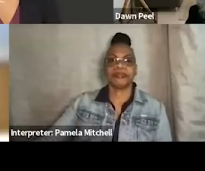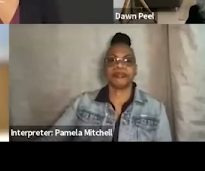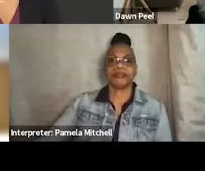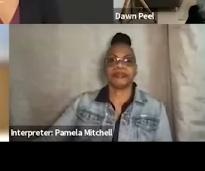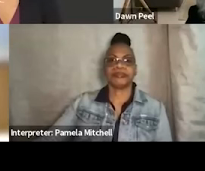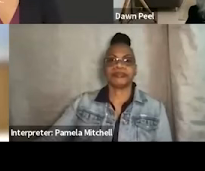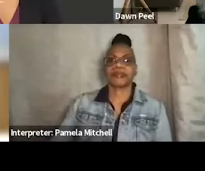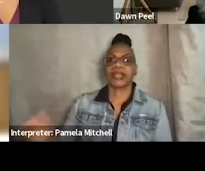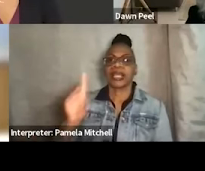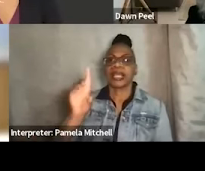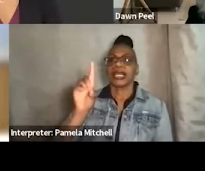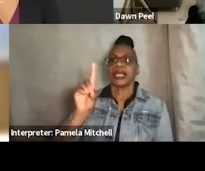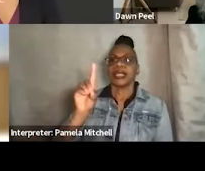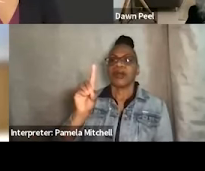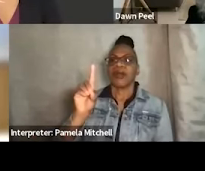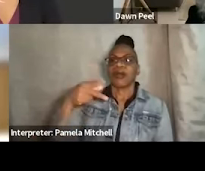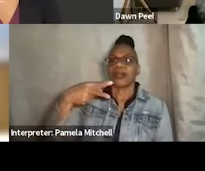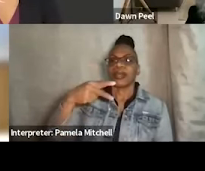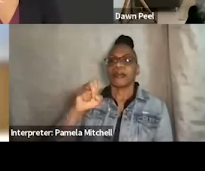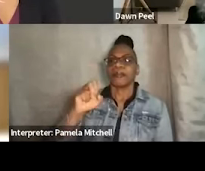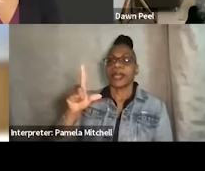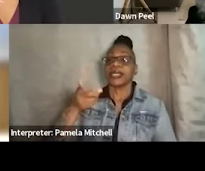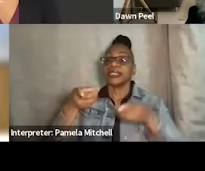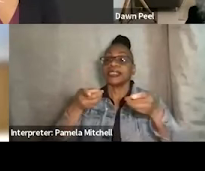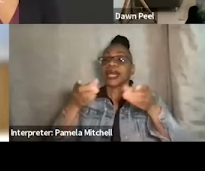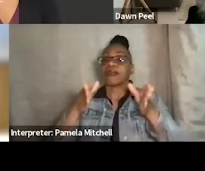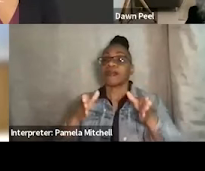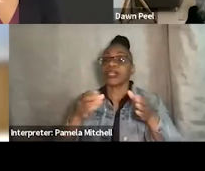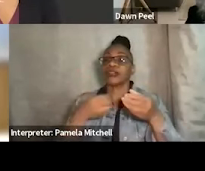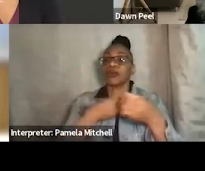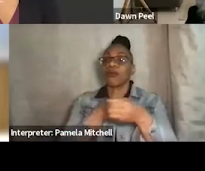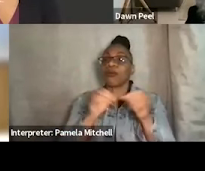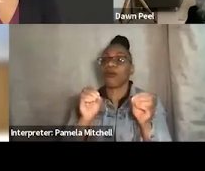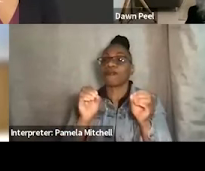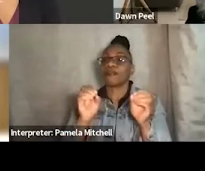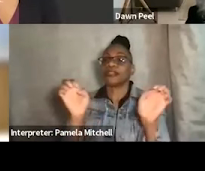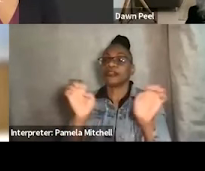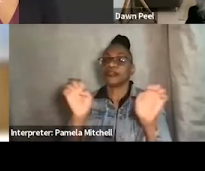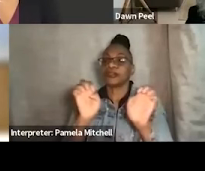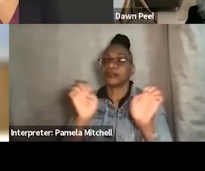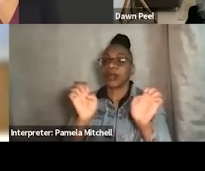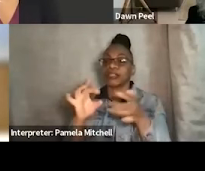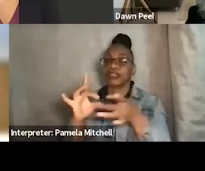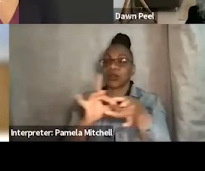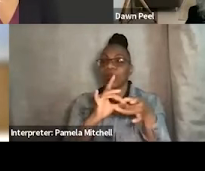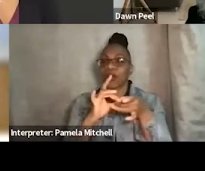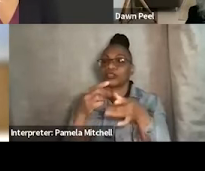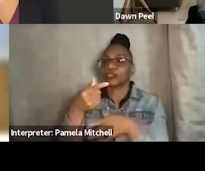Dawn Peel is Director of the Office of Crisis Coordination at Georgia Department of Behavioral Health